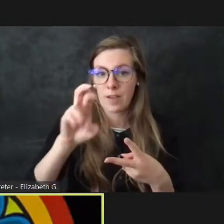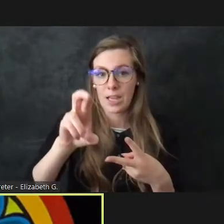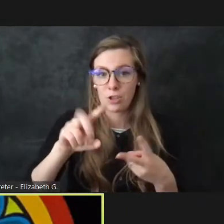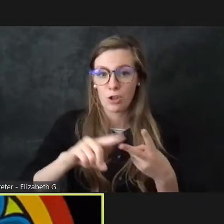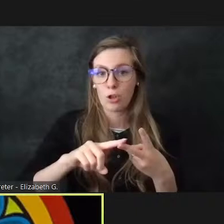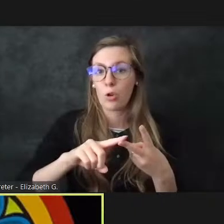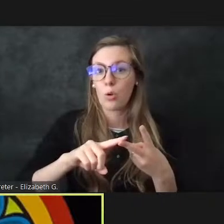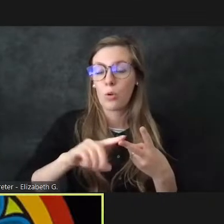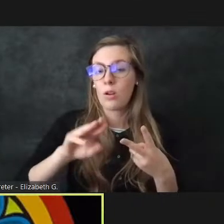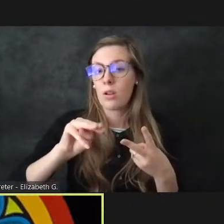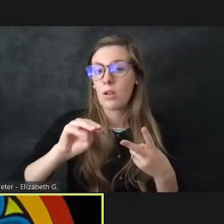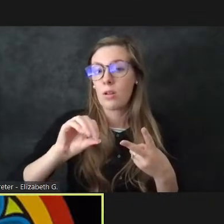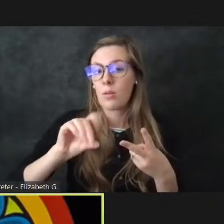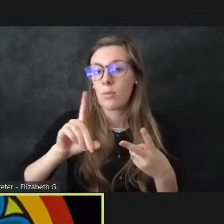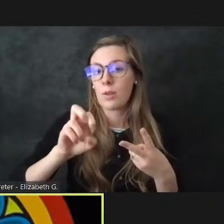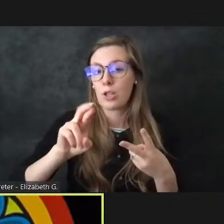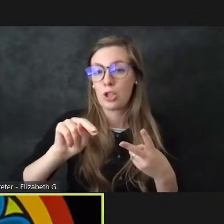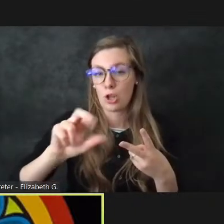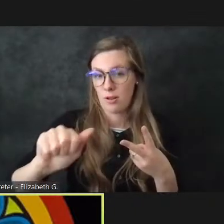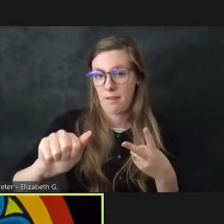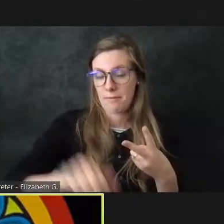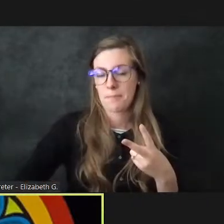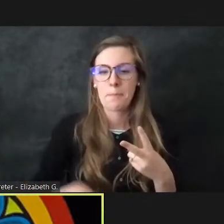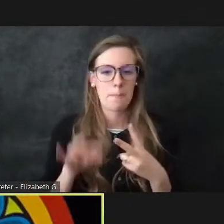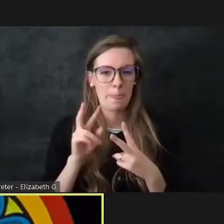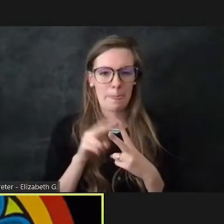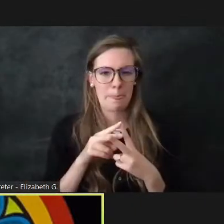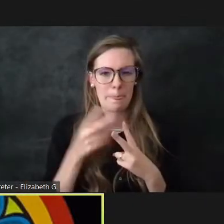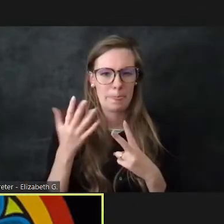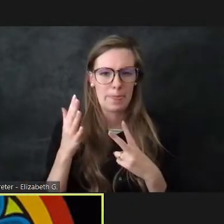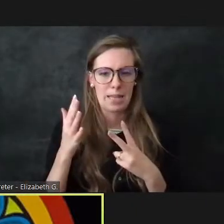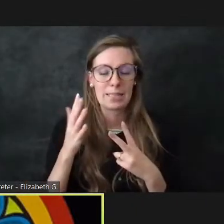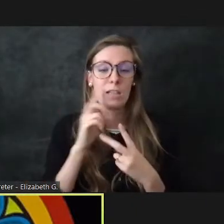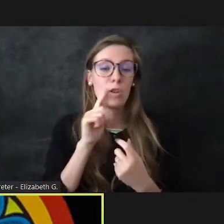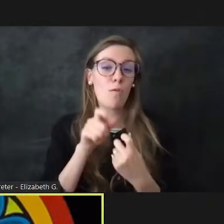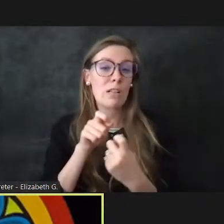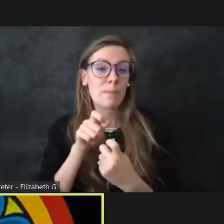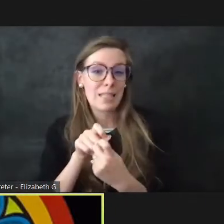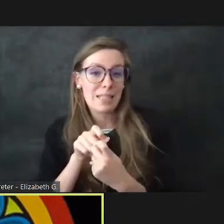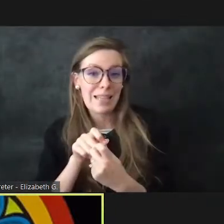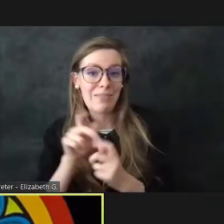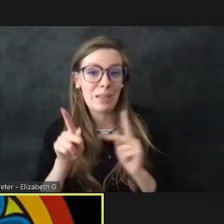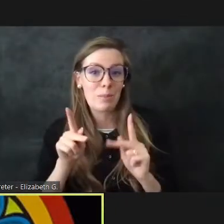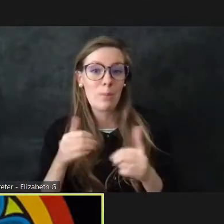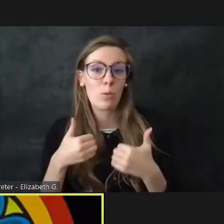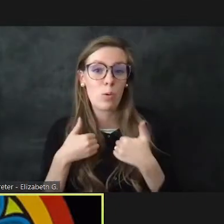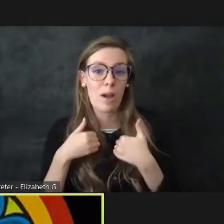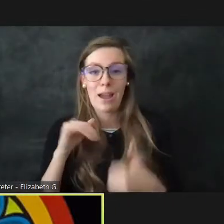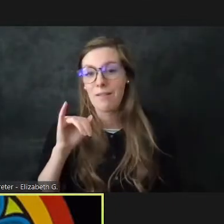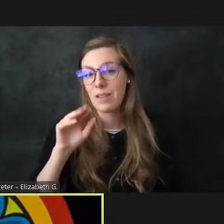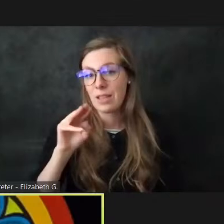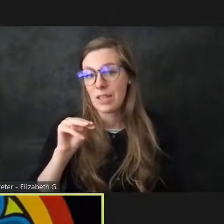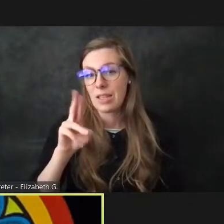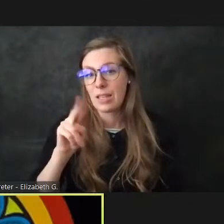biotech or Madena so for certain people who have immunological system.